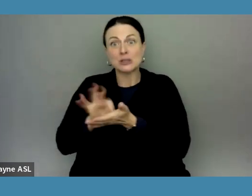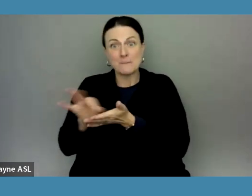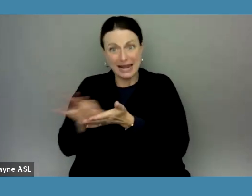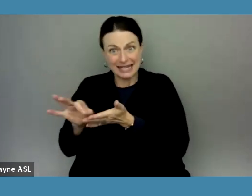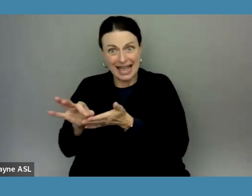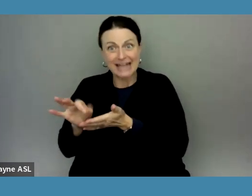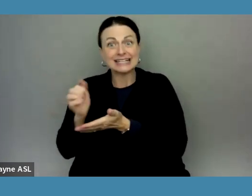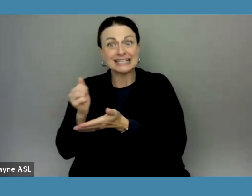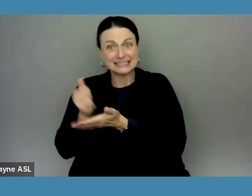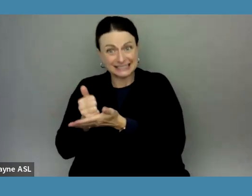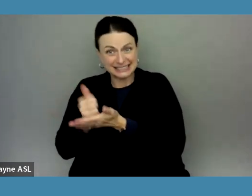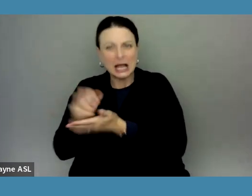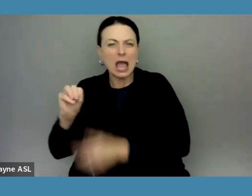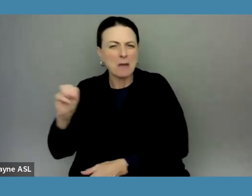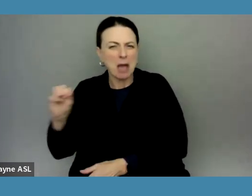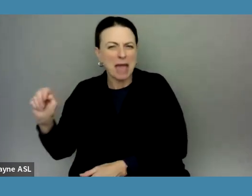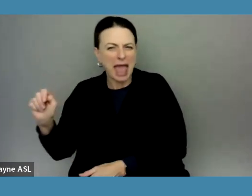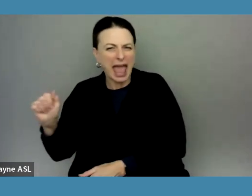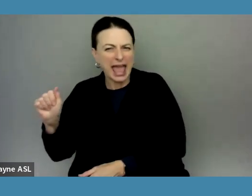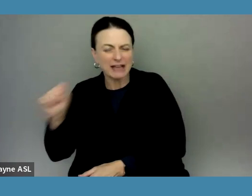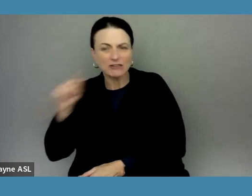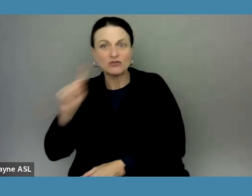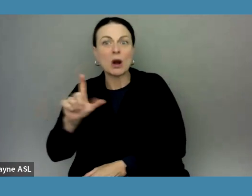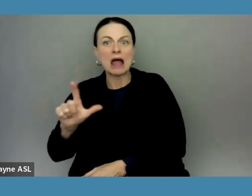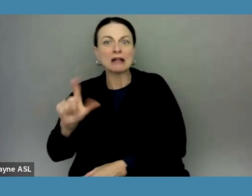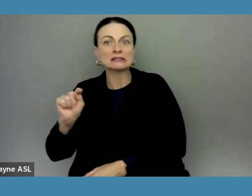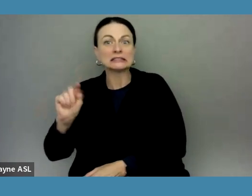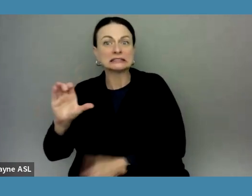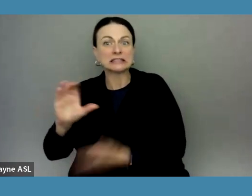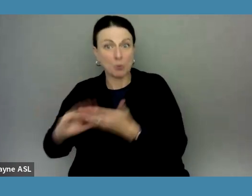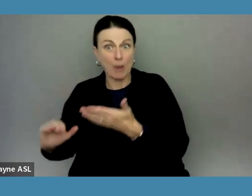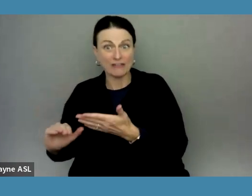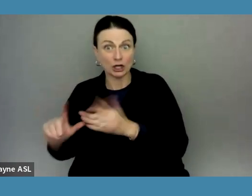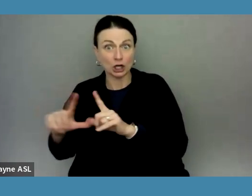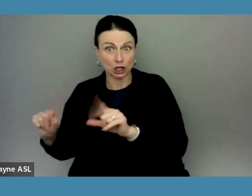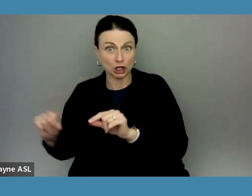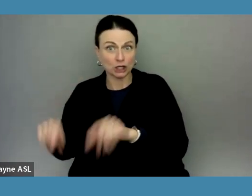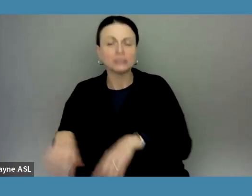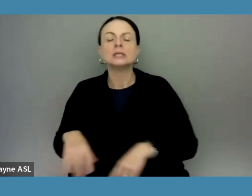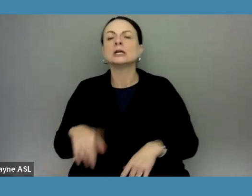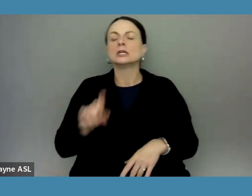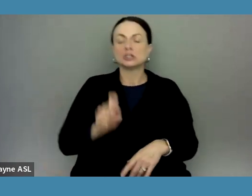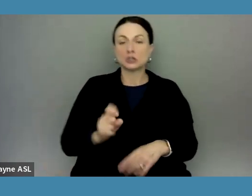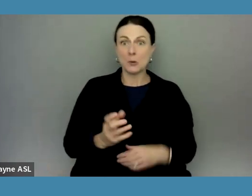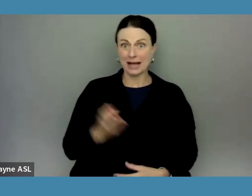or long-term care waiver, LTC waiver. You must submit a plan appeal